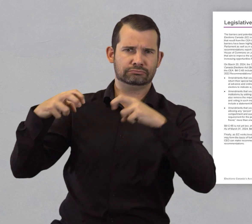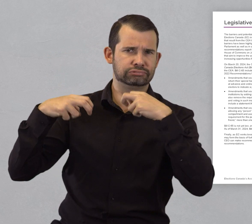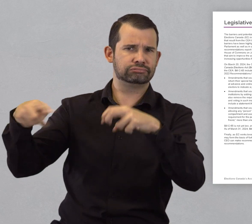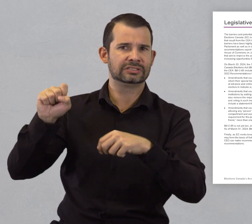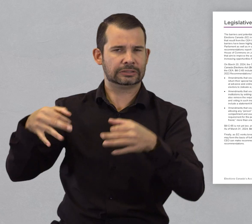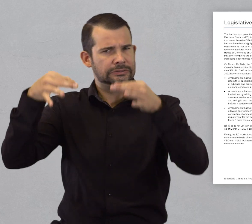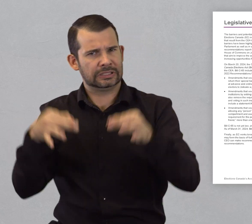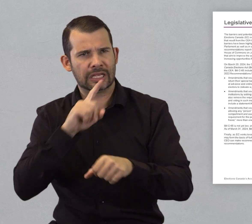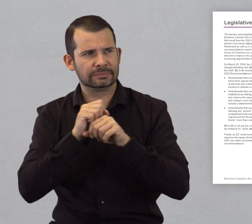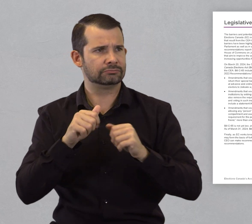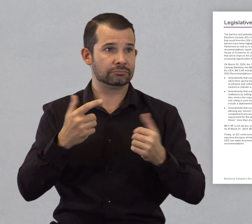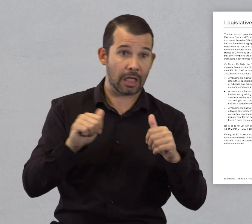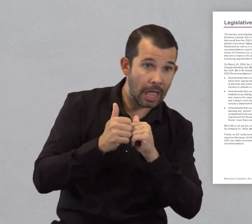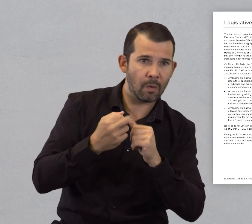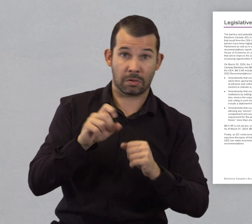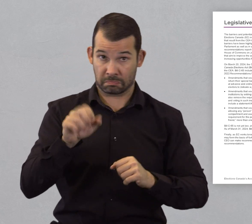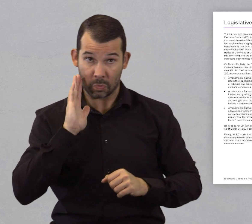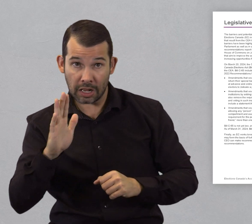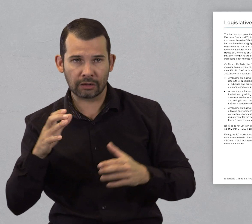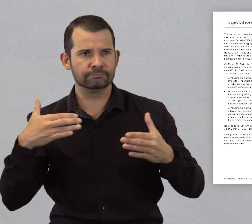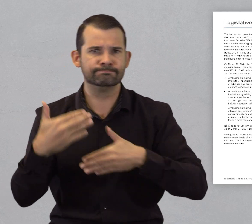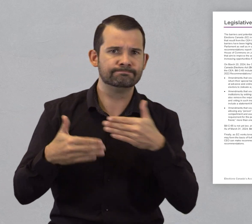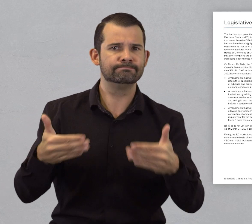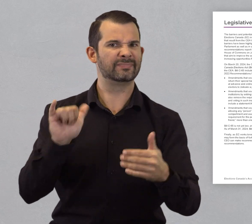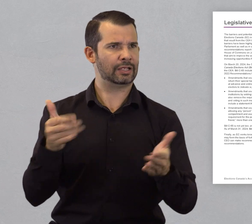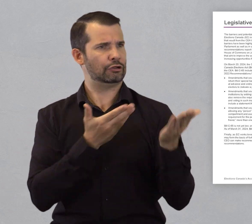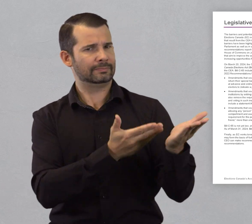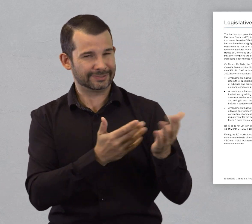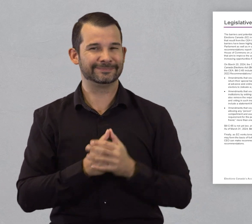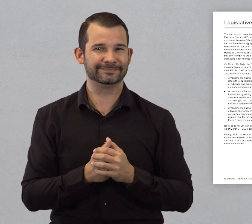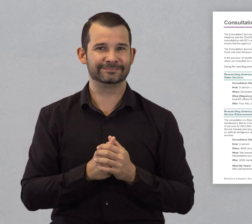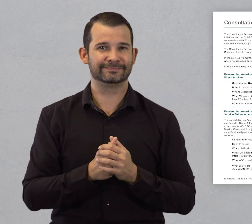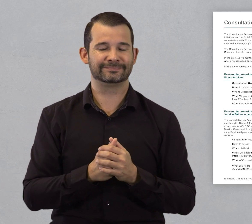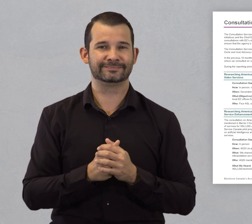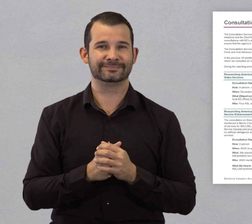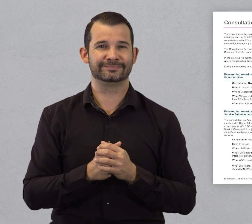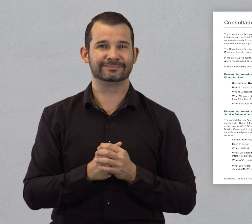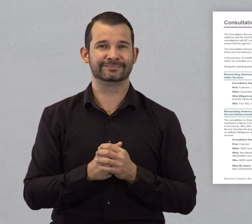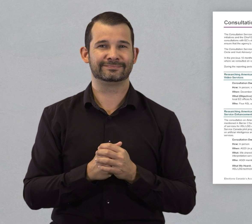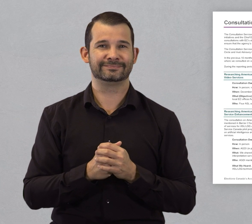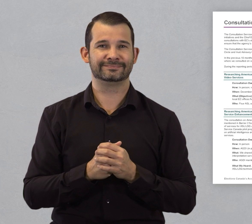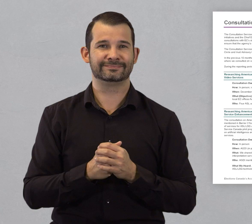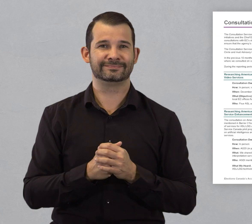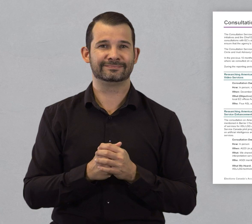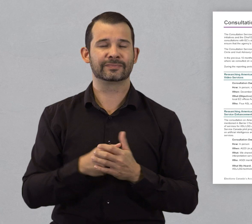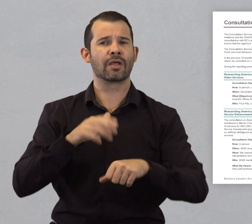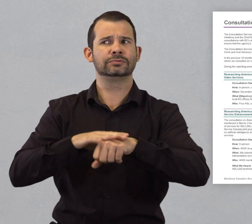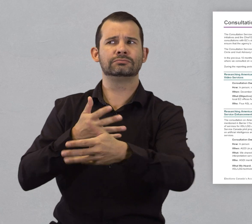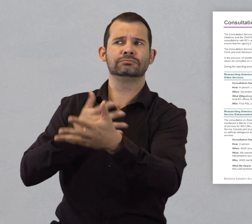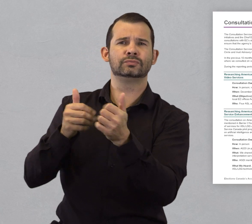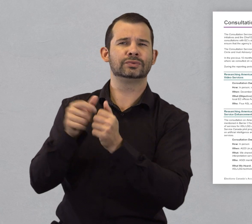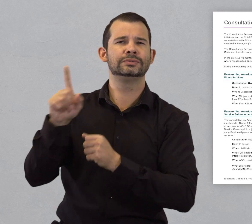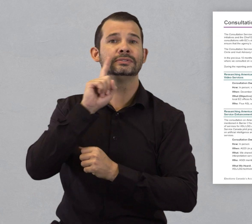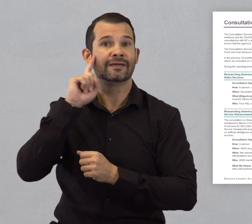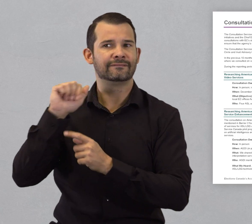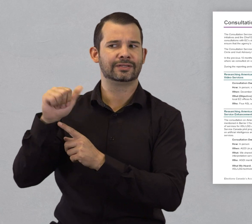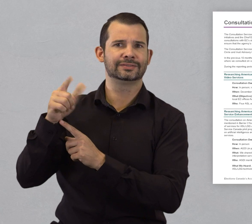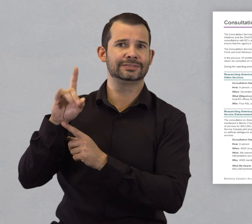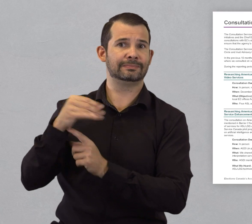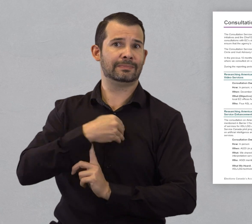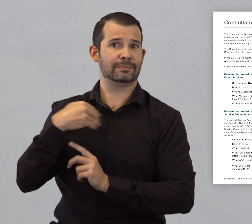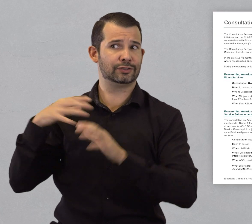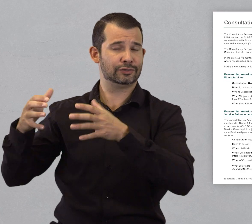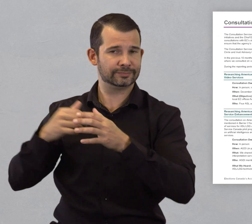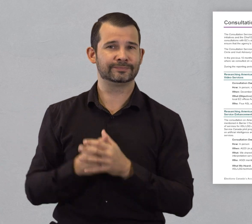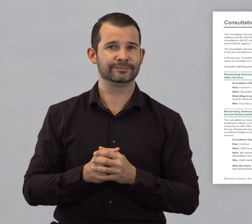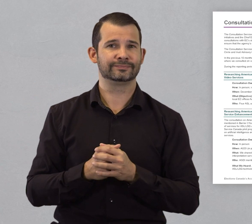whether or how to act on these recommendations. Consultations with Deaf AGDI members